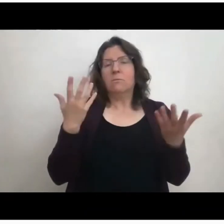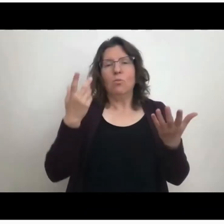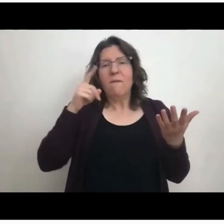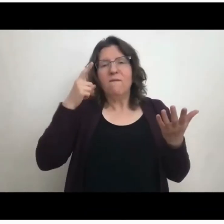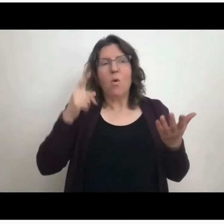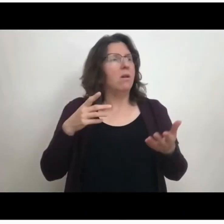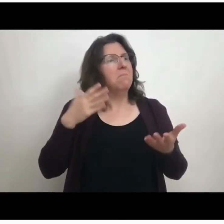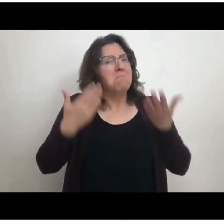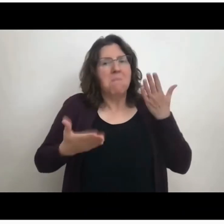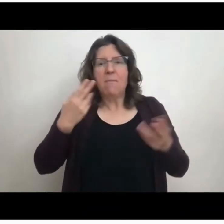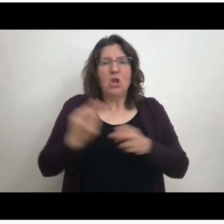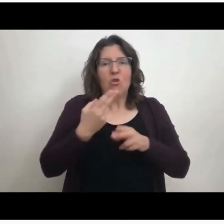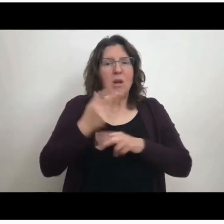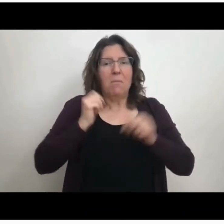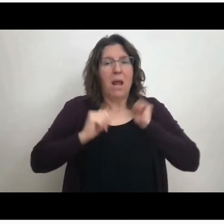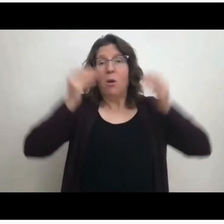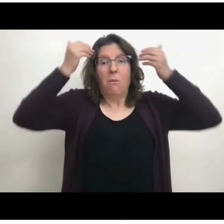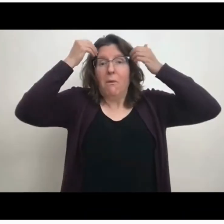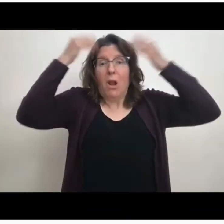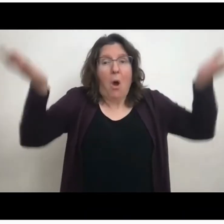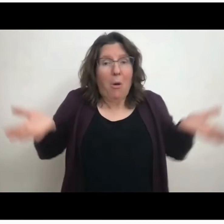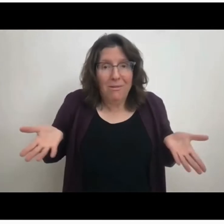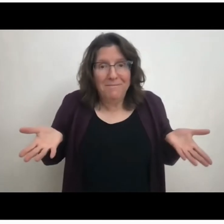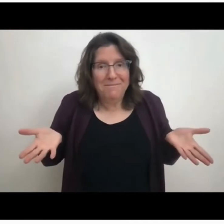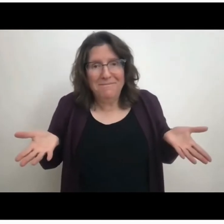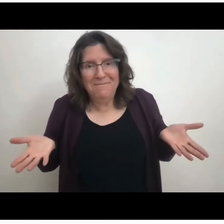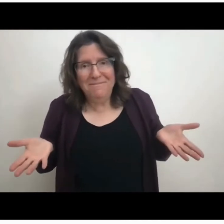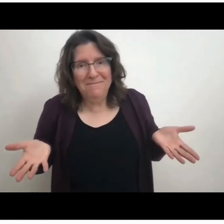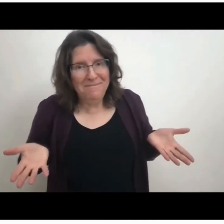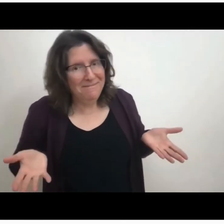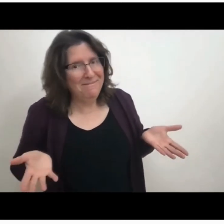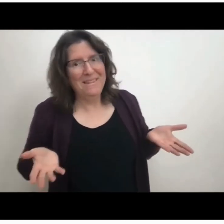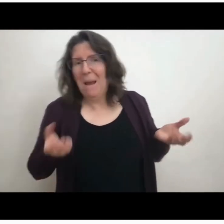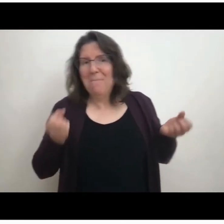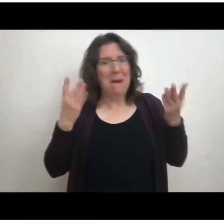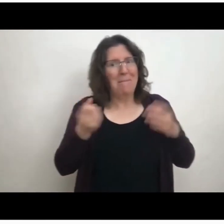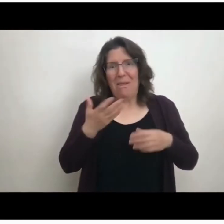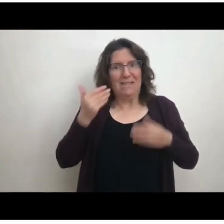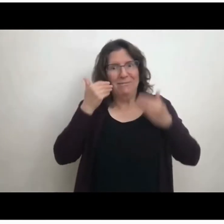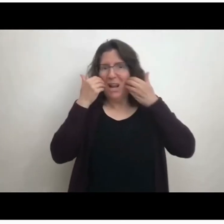We didn't know if they would be used in the play . . . but we decided to make masks.